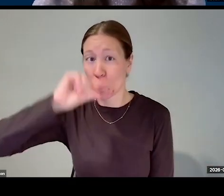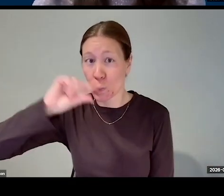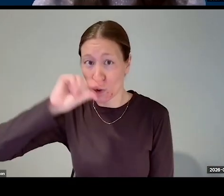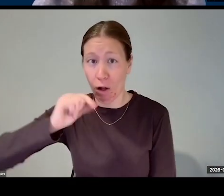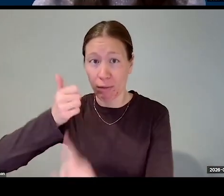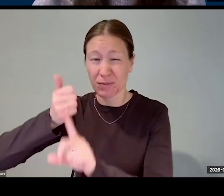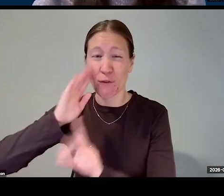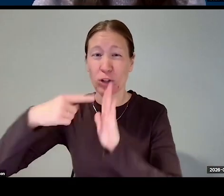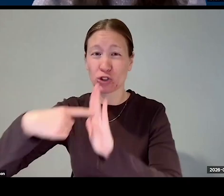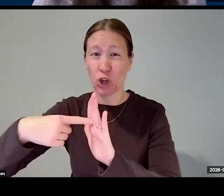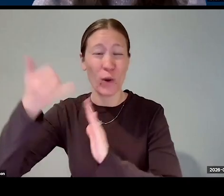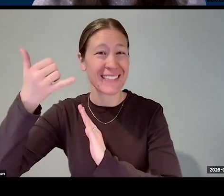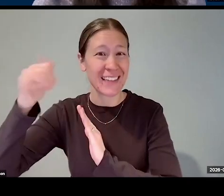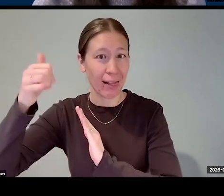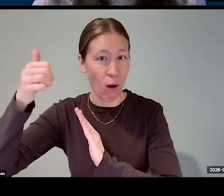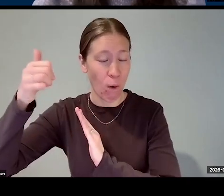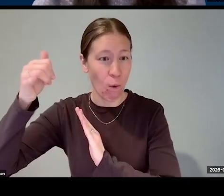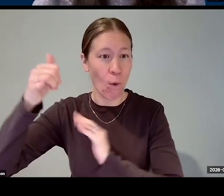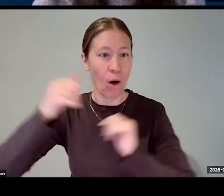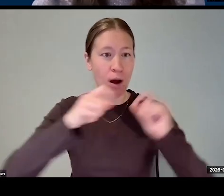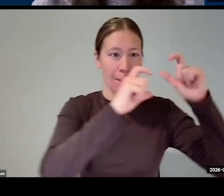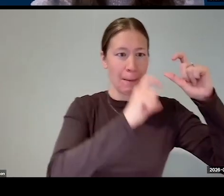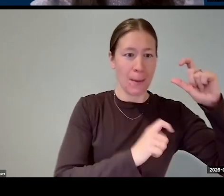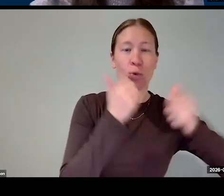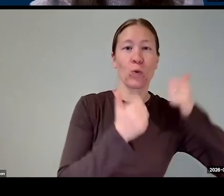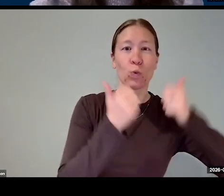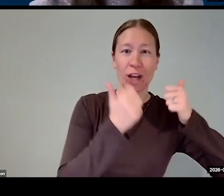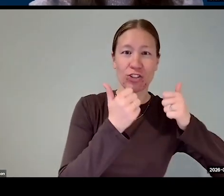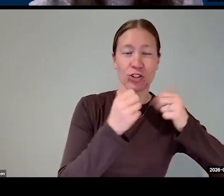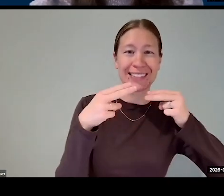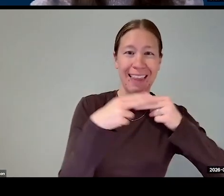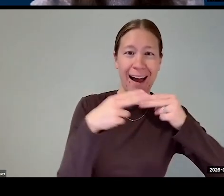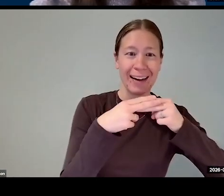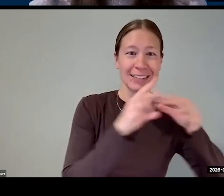in your presentation that are currently using that specific layout.